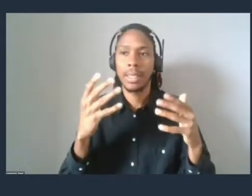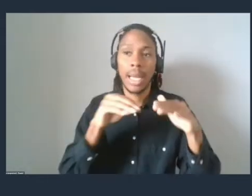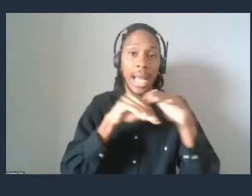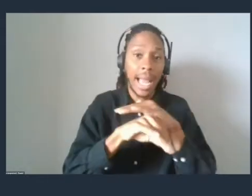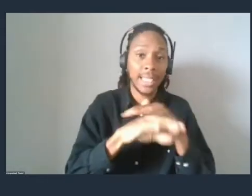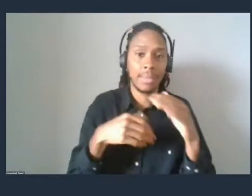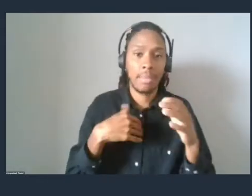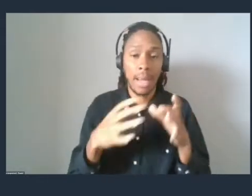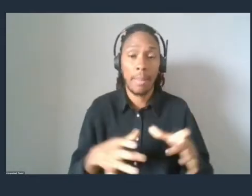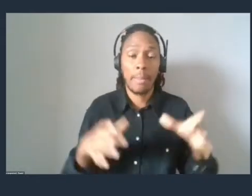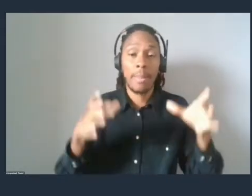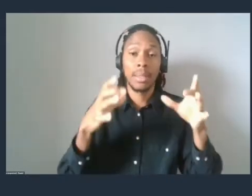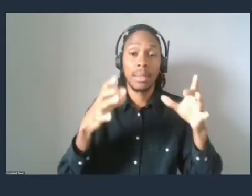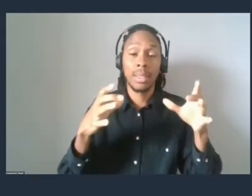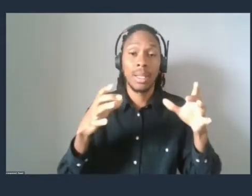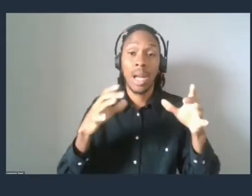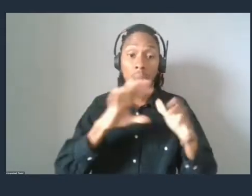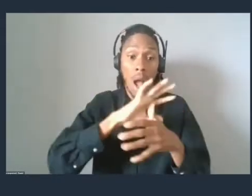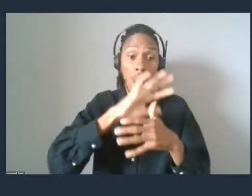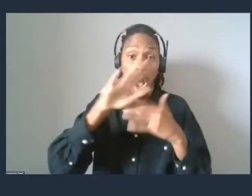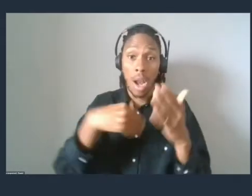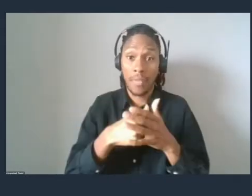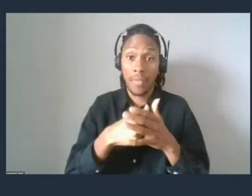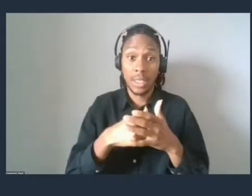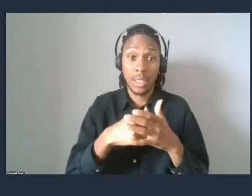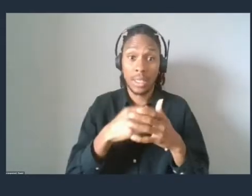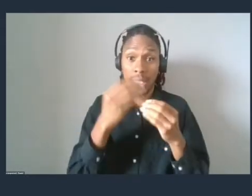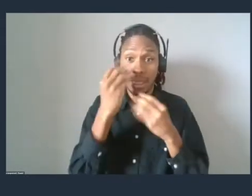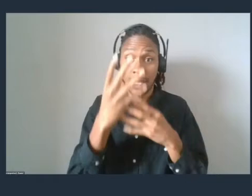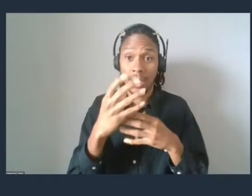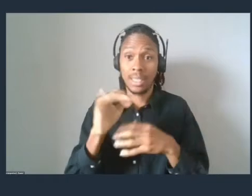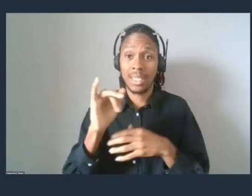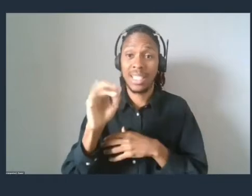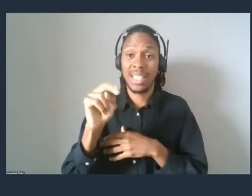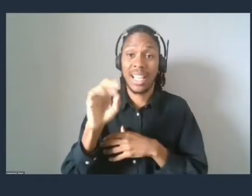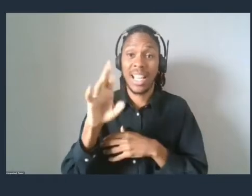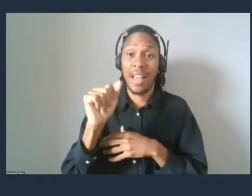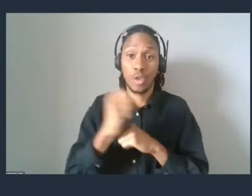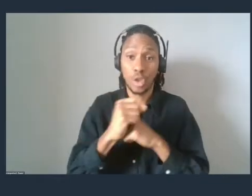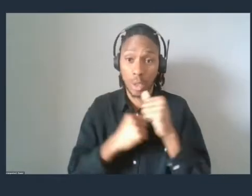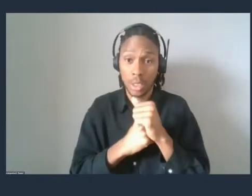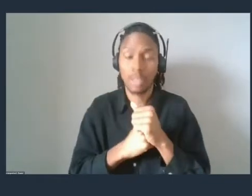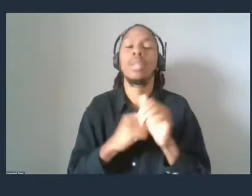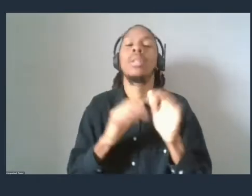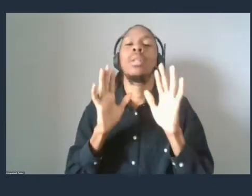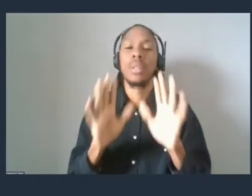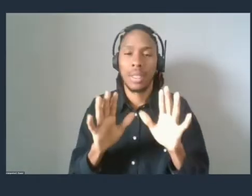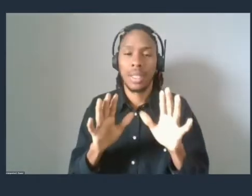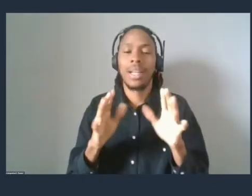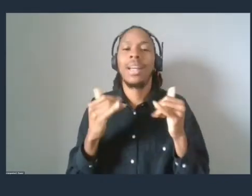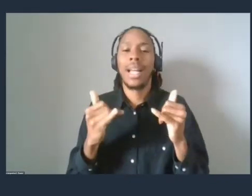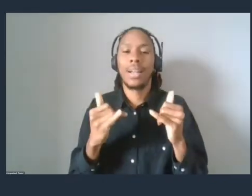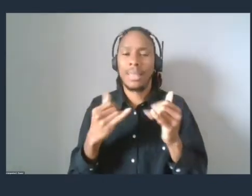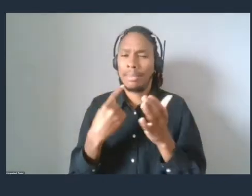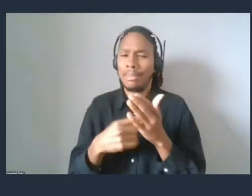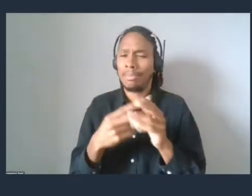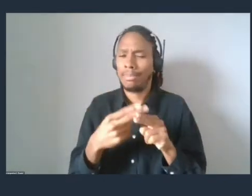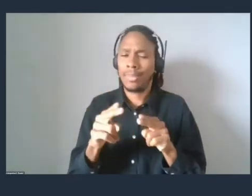And all of the regards data as infrastructure. Now, just to sort of talk, quickly touch on that second point that we'll talk about,